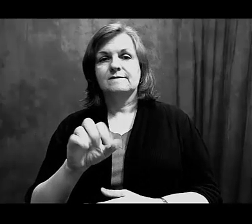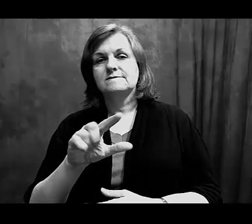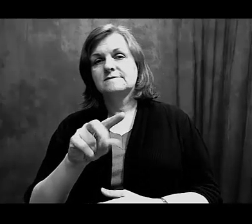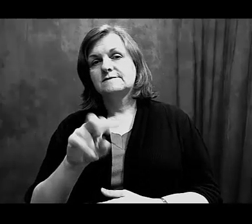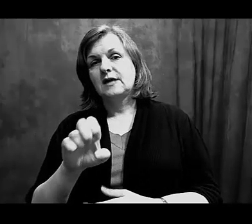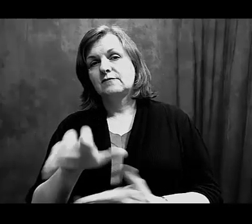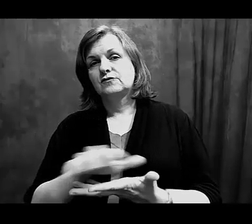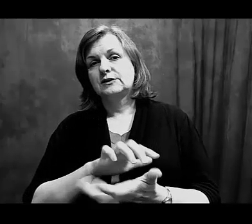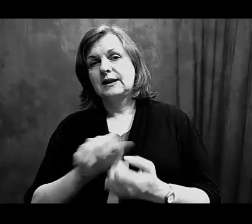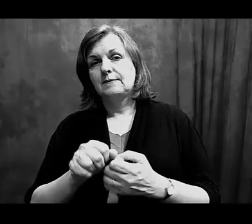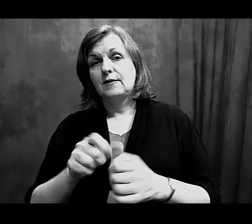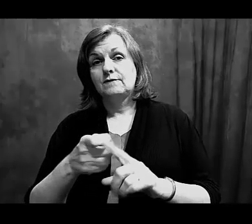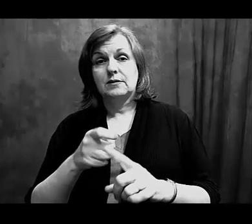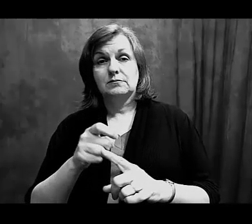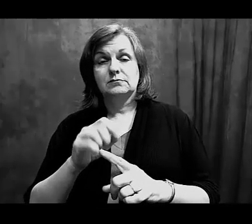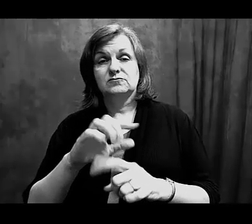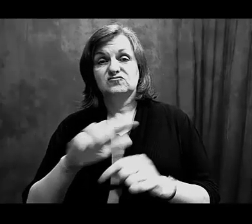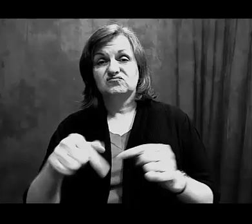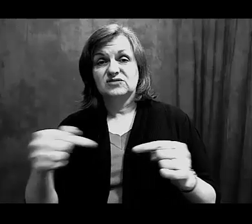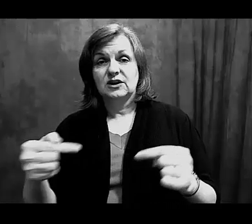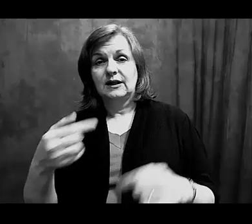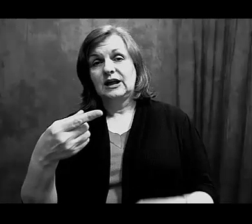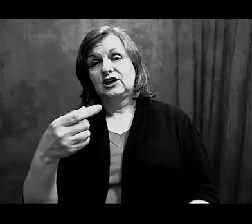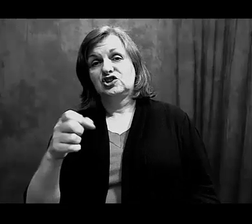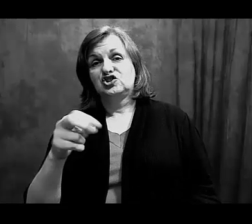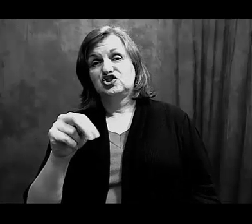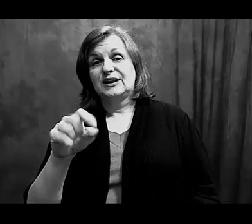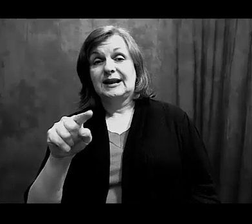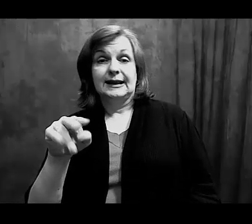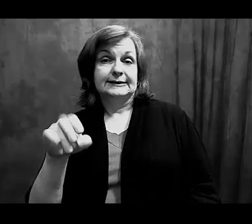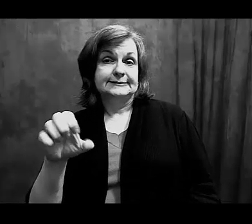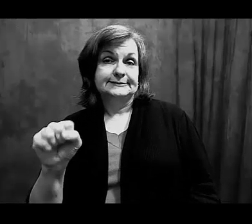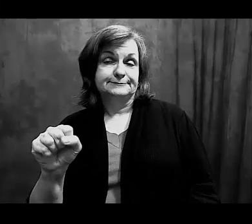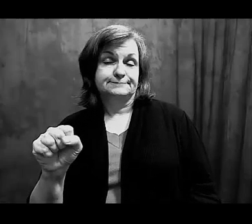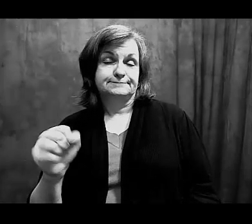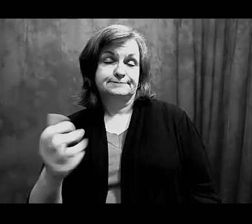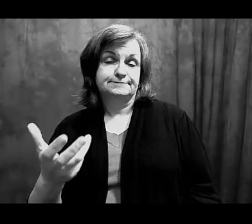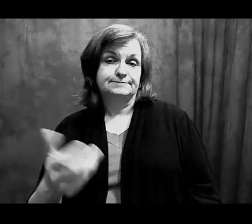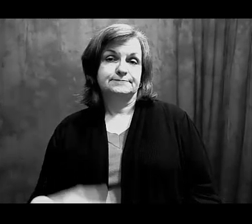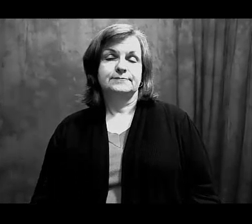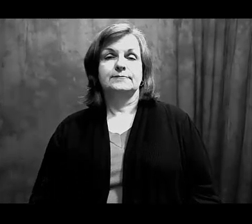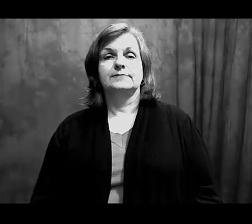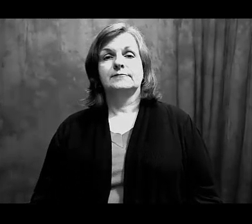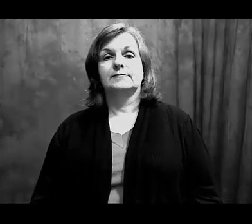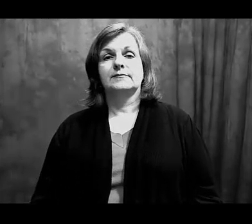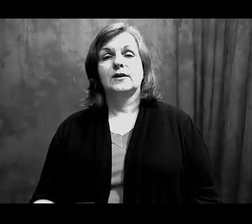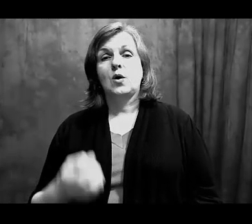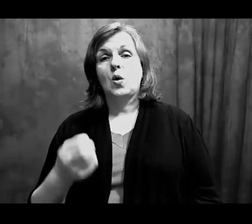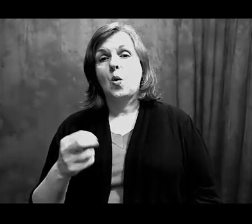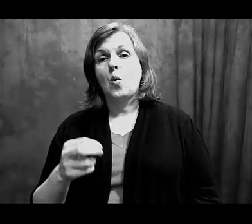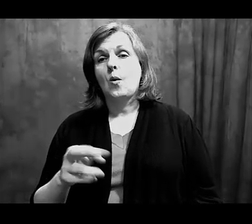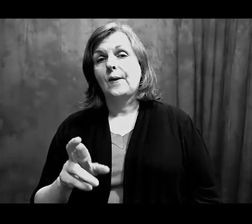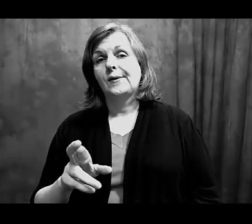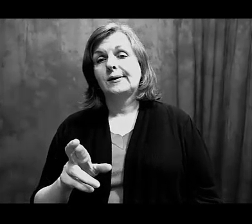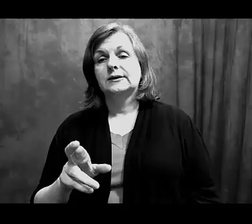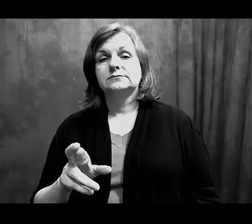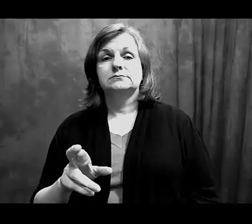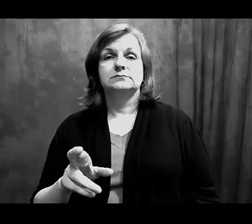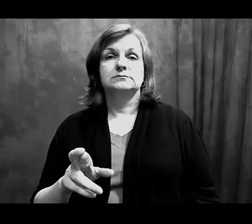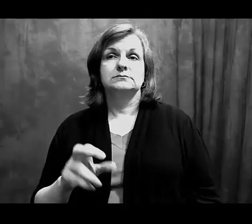so this could be valve damage from genetics